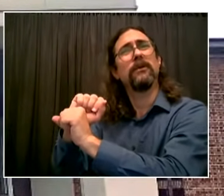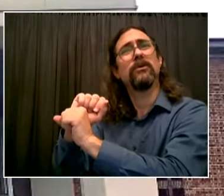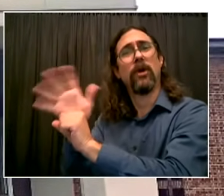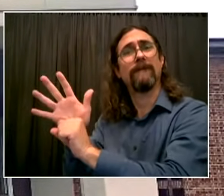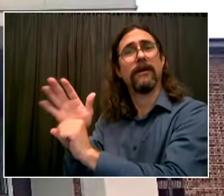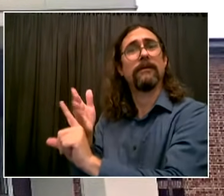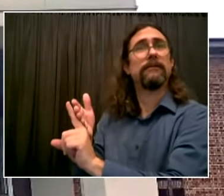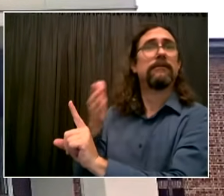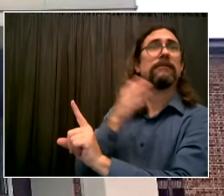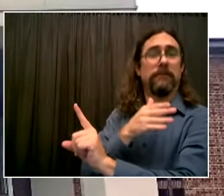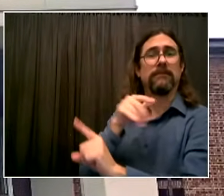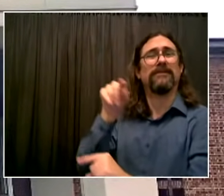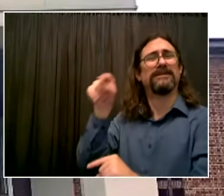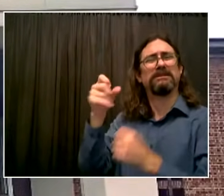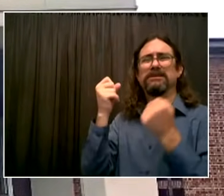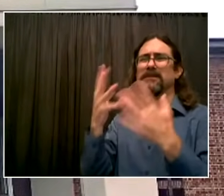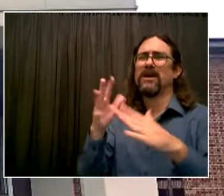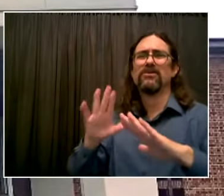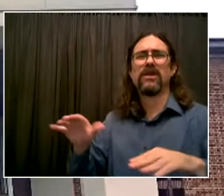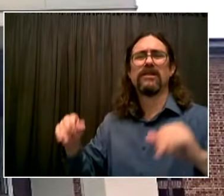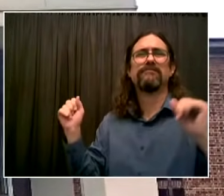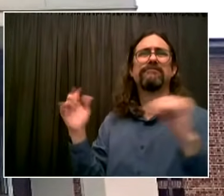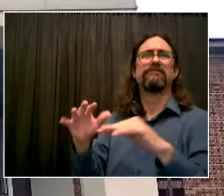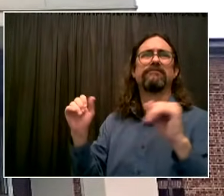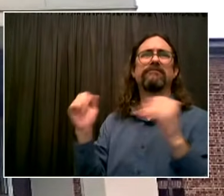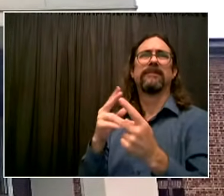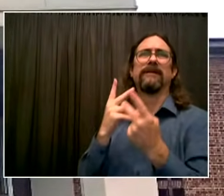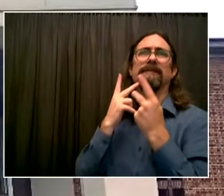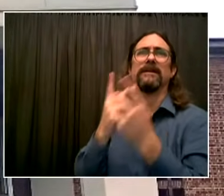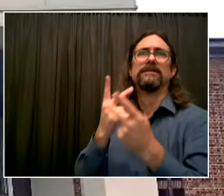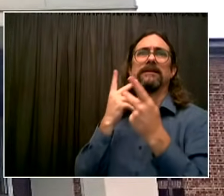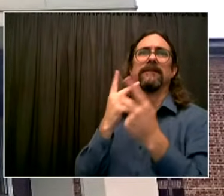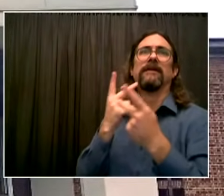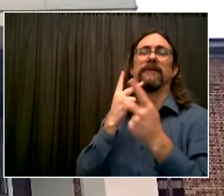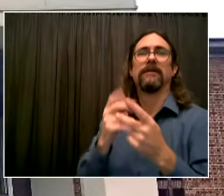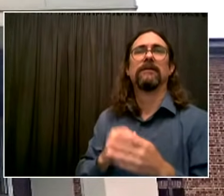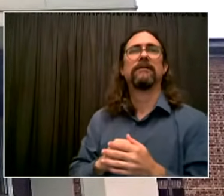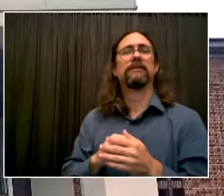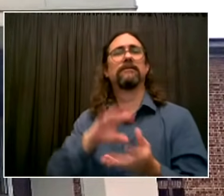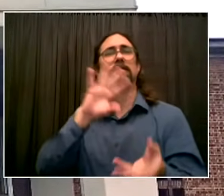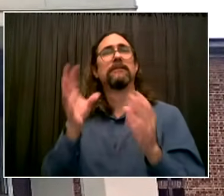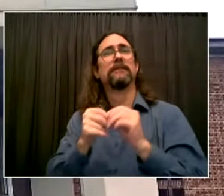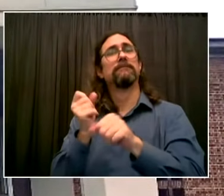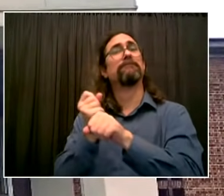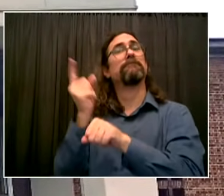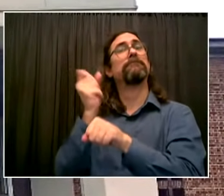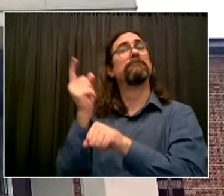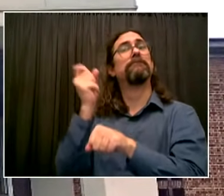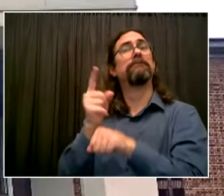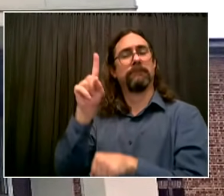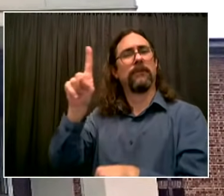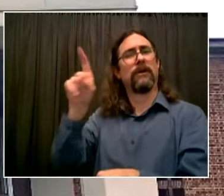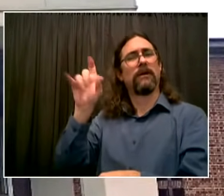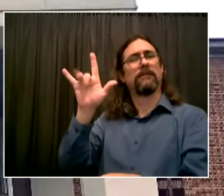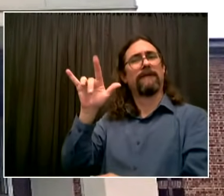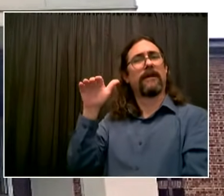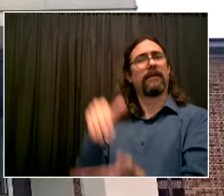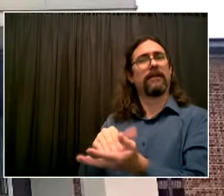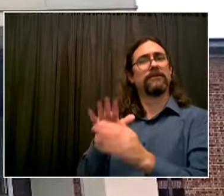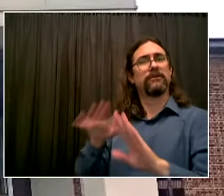OUT THAT'S ABOUT 13% OF ALL THE SCHOOL CHILDREN IN NEW YORK CITY. SO THE FARM IS AN EDUCATOR, IT'S A PLACE FOR